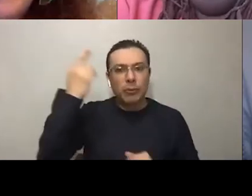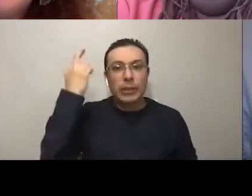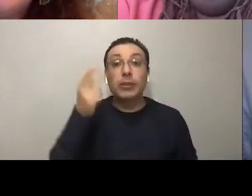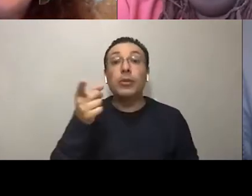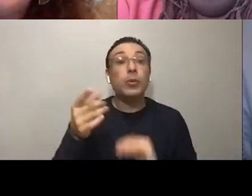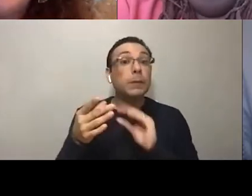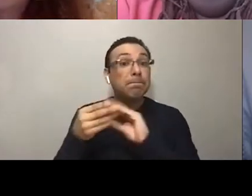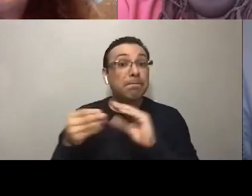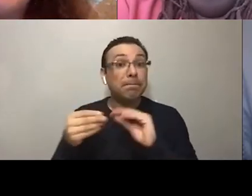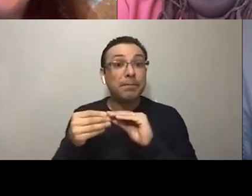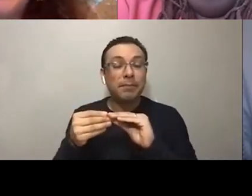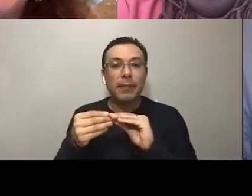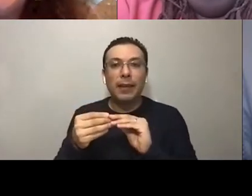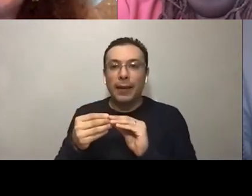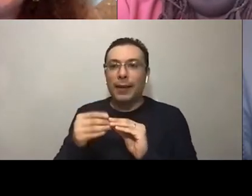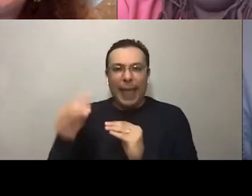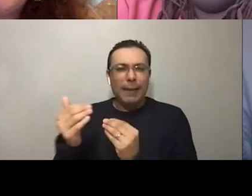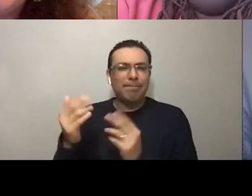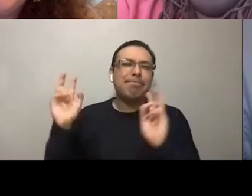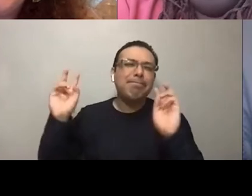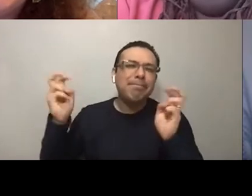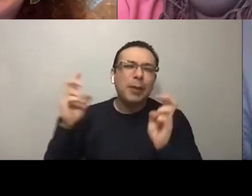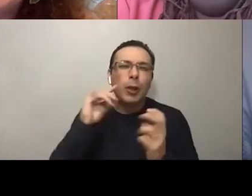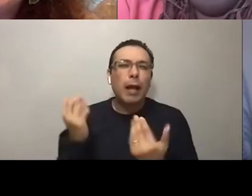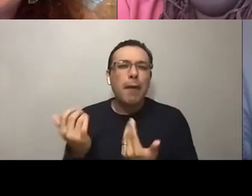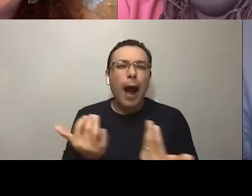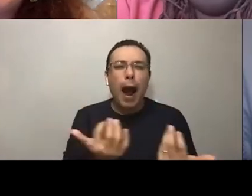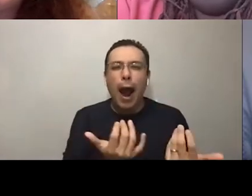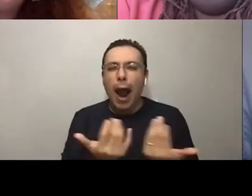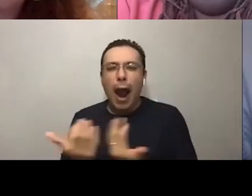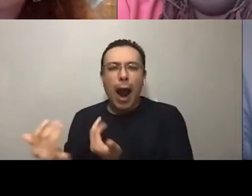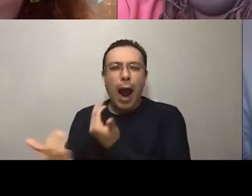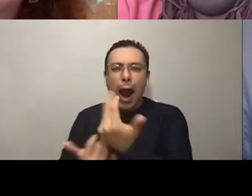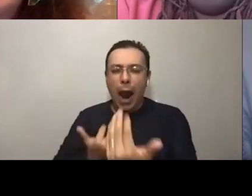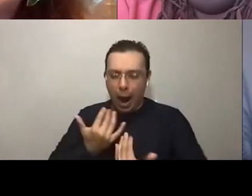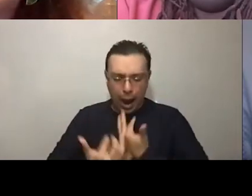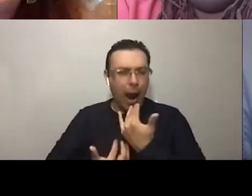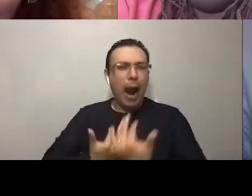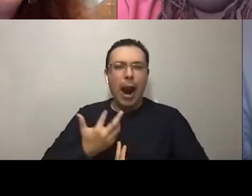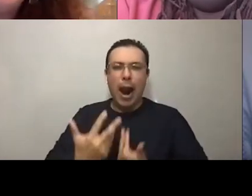always been present for disabled people when it comes to voting, that that fire is even more ignited.